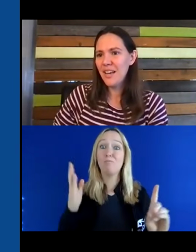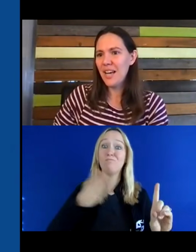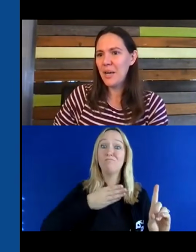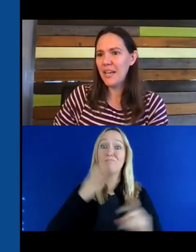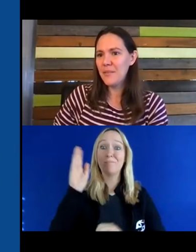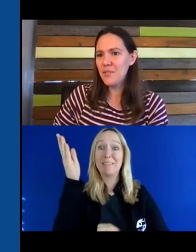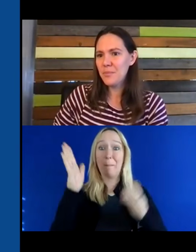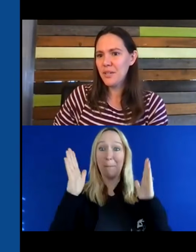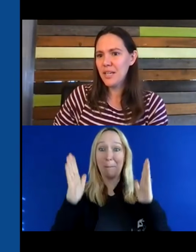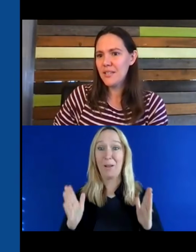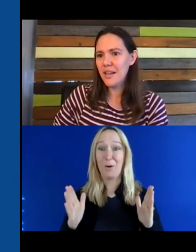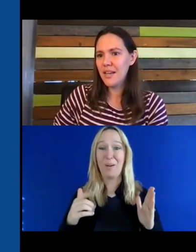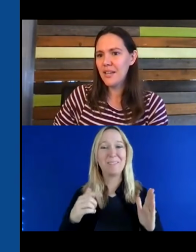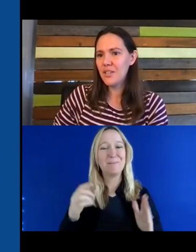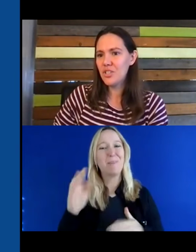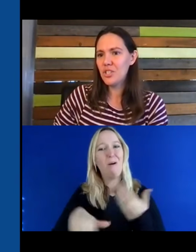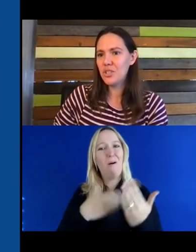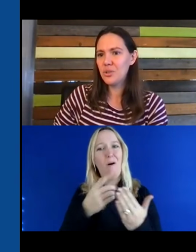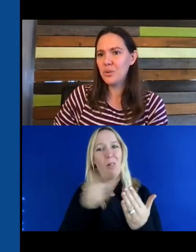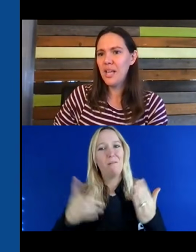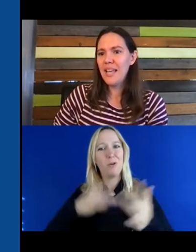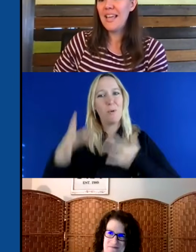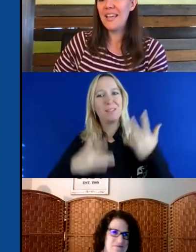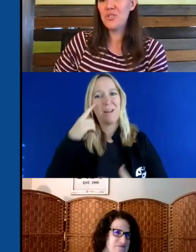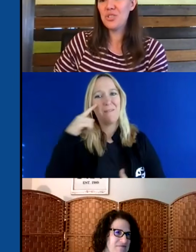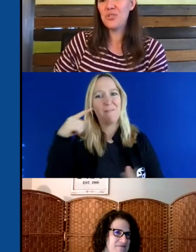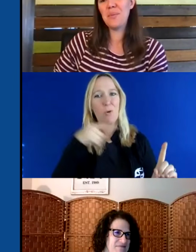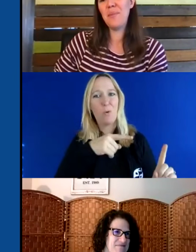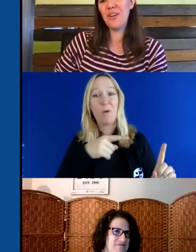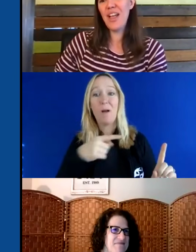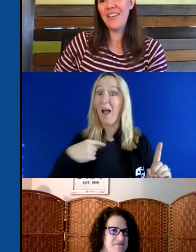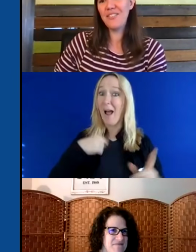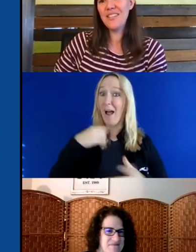I am super excited to introduce Meryl Evans.